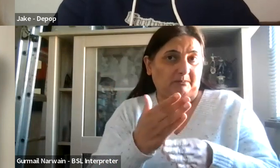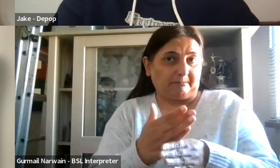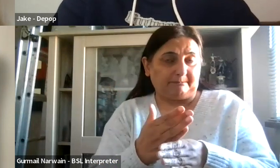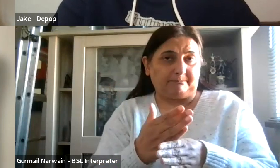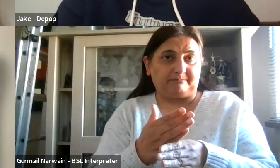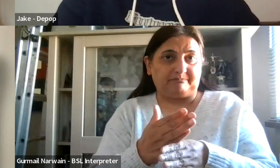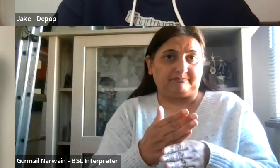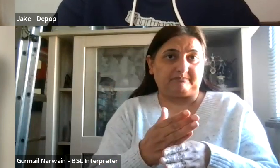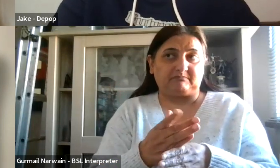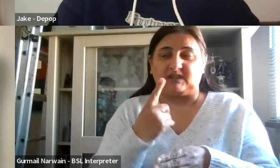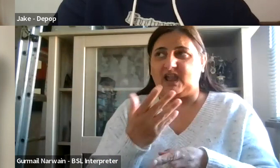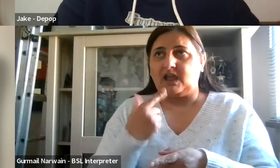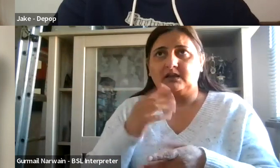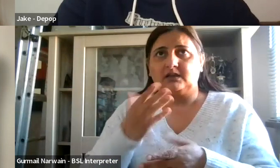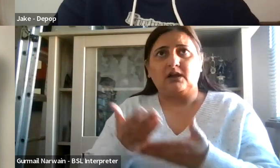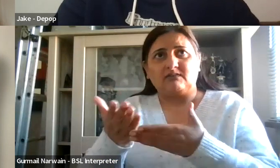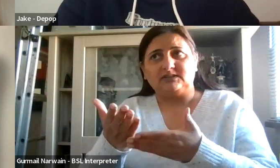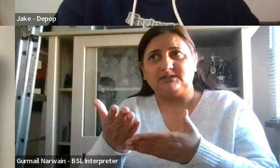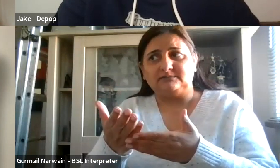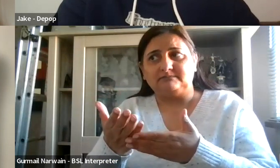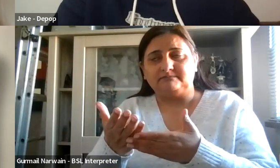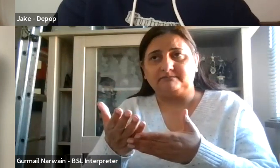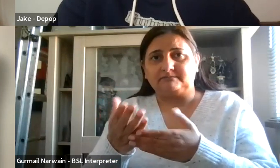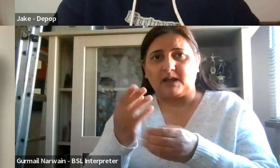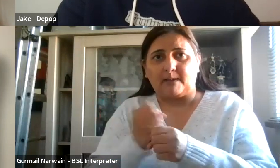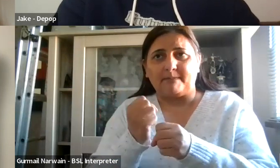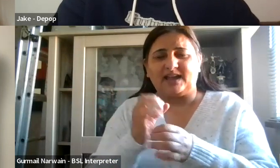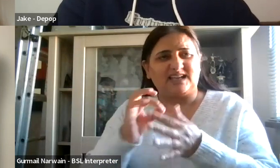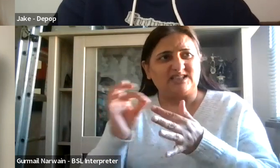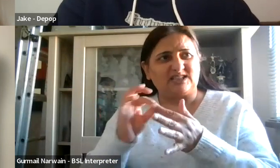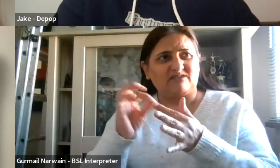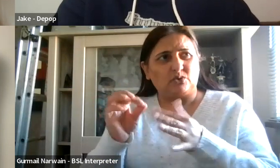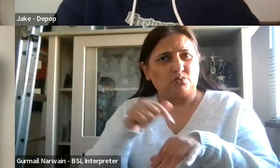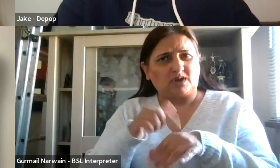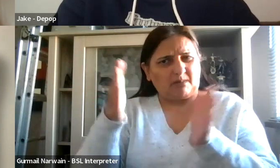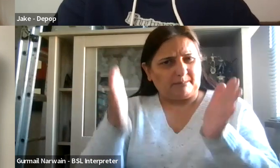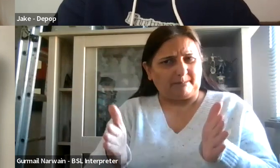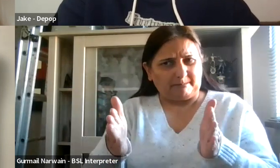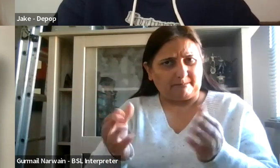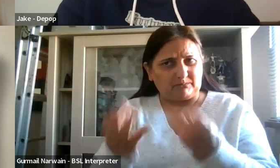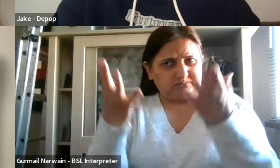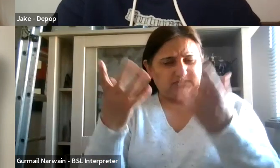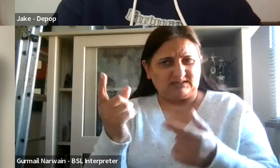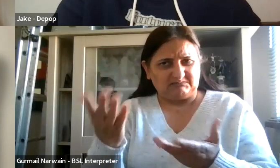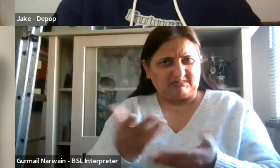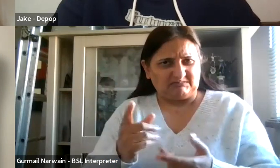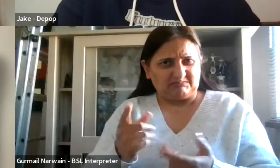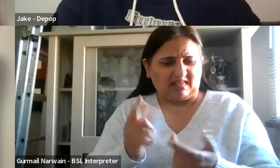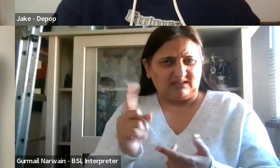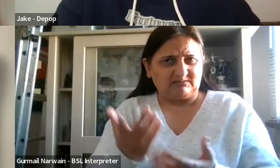for people to help them really stand out in in those interests. Portions of the process. Anything that they've been able to offer for people to help them stand out in the interview portion of the process.